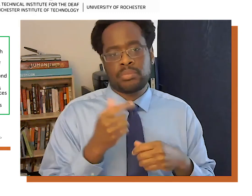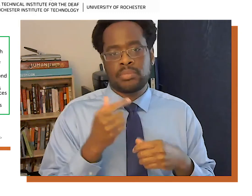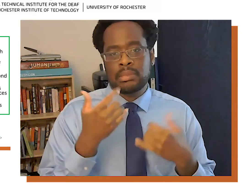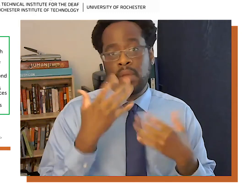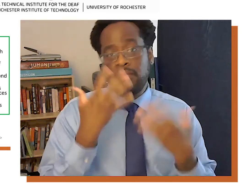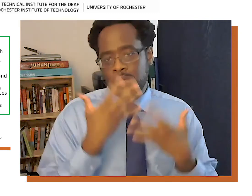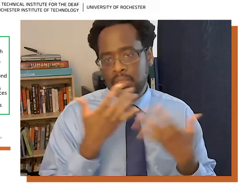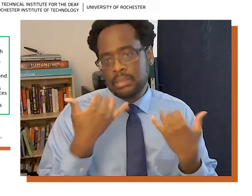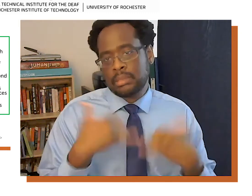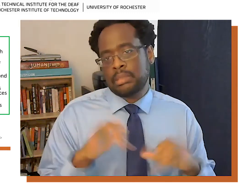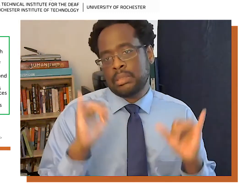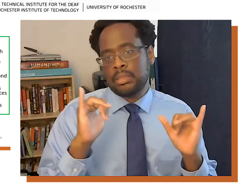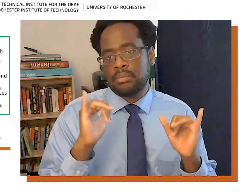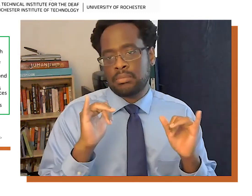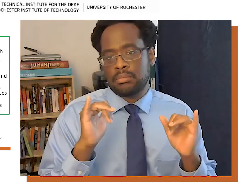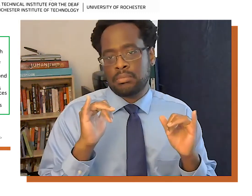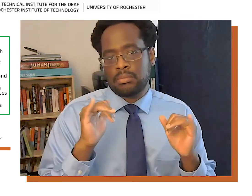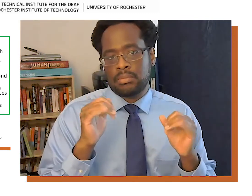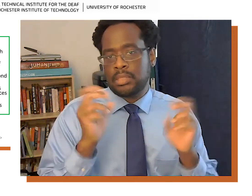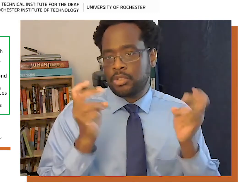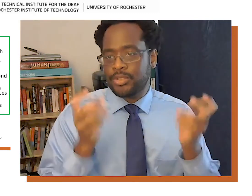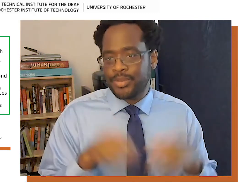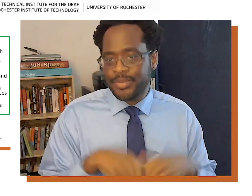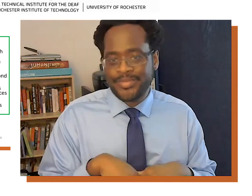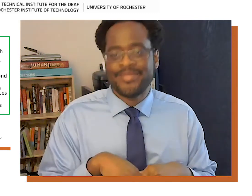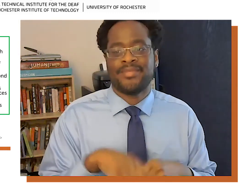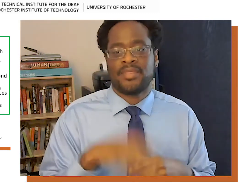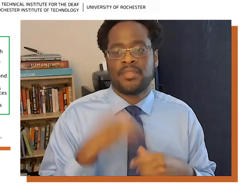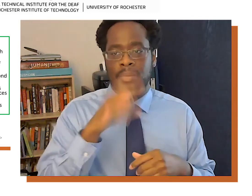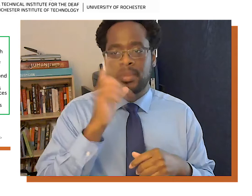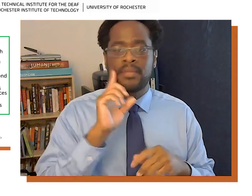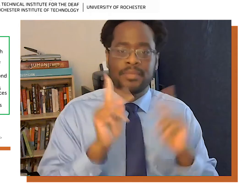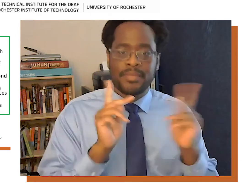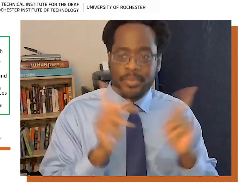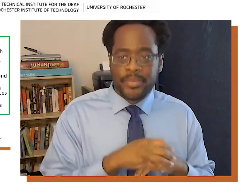Unfortunately, those unemployment rates are still an issue.